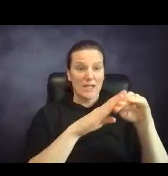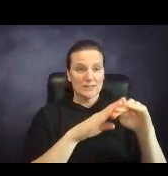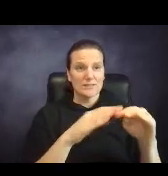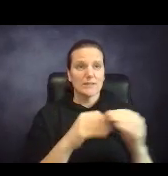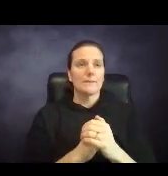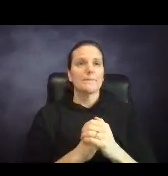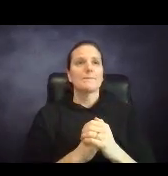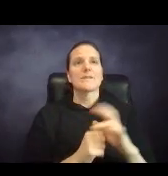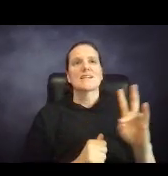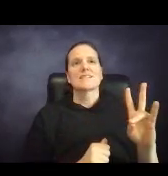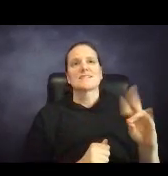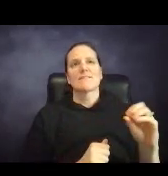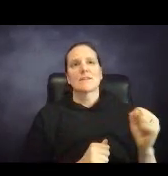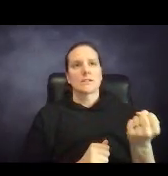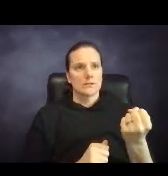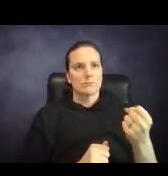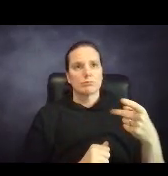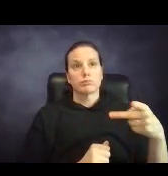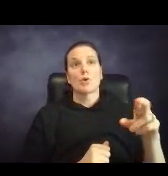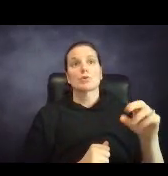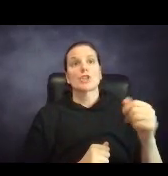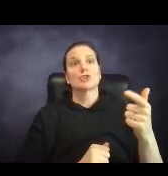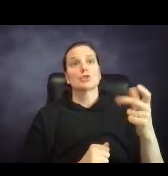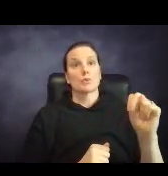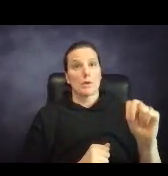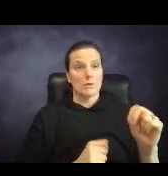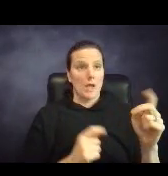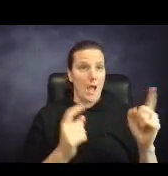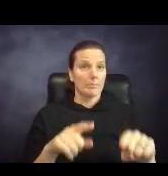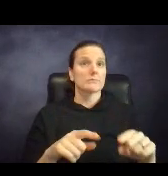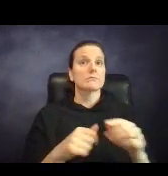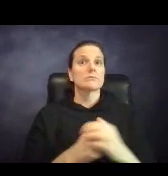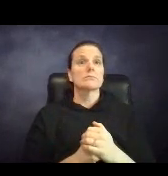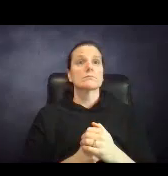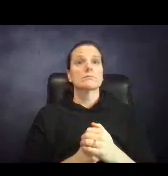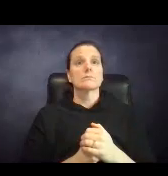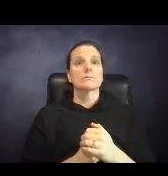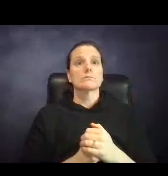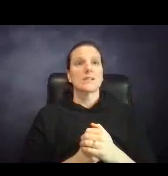progesterone finally came in with the unopposed estrogen and the endometrial cancer rates rising.